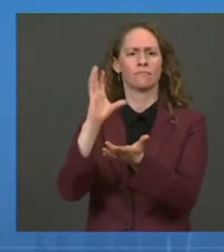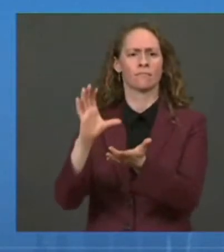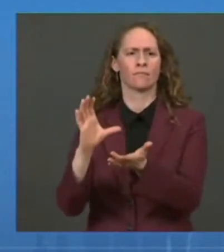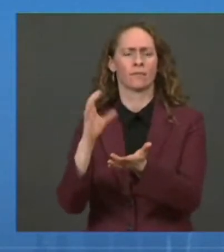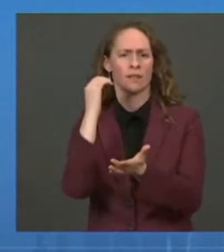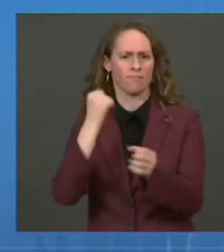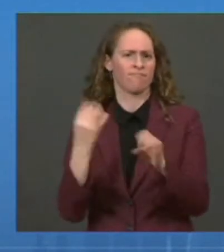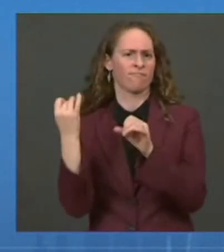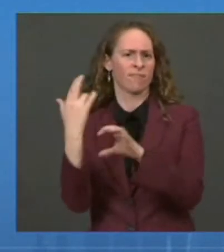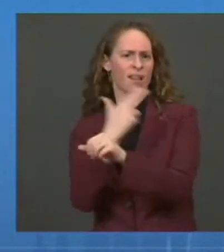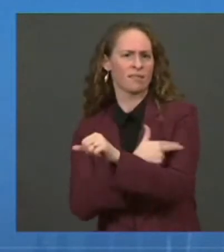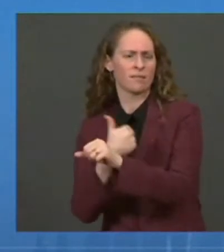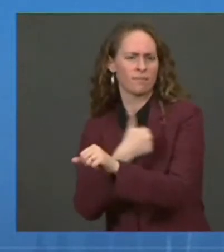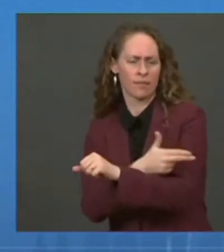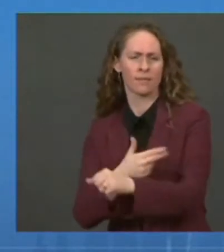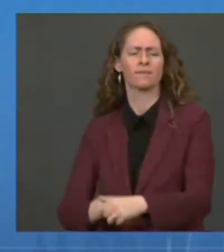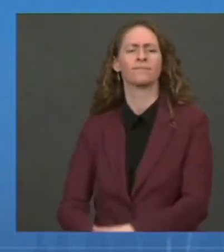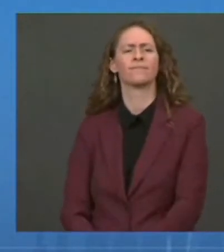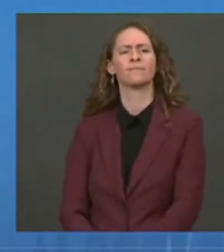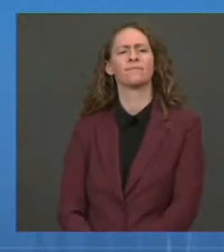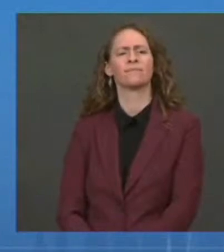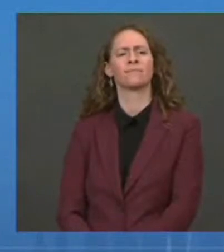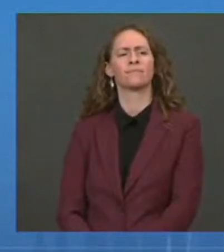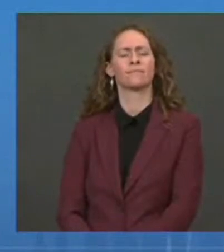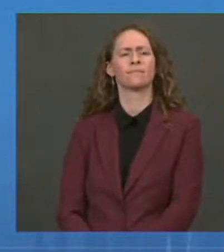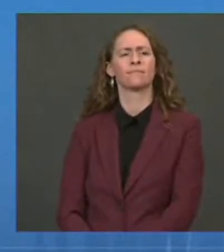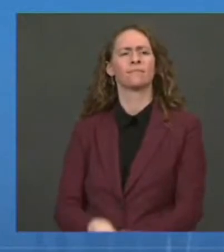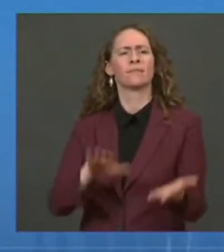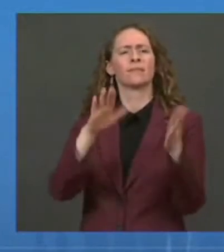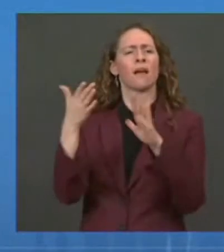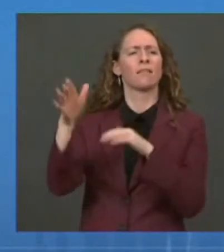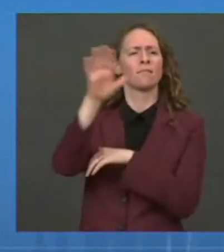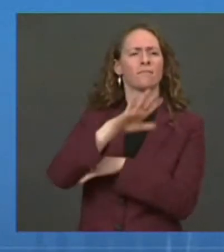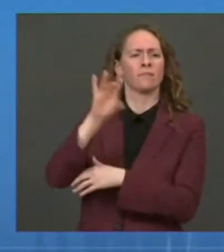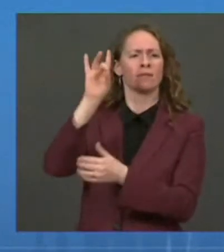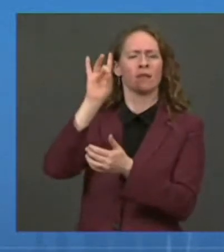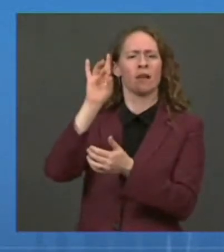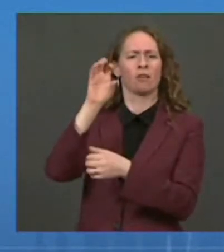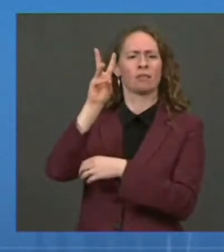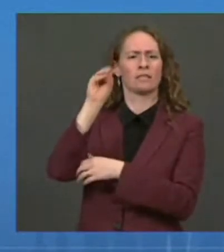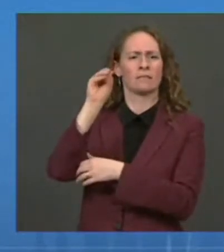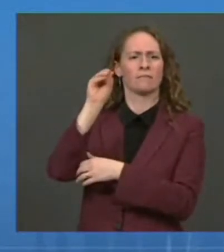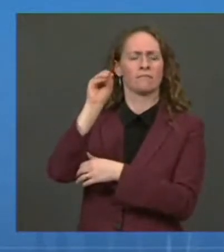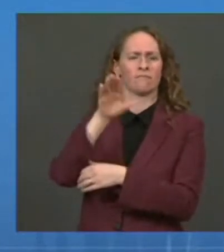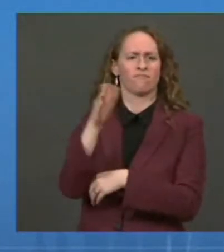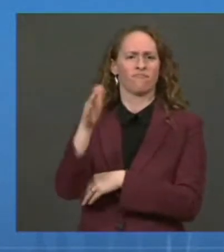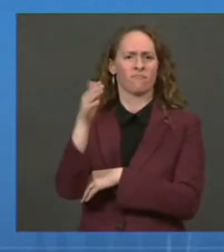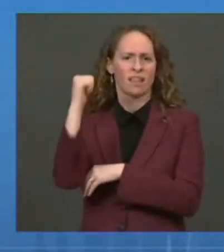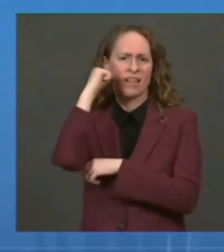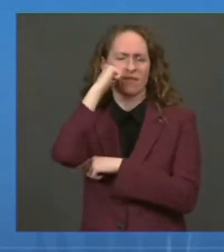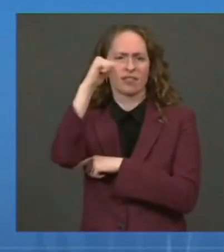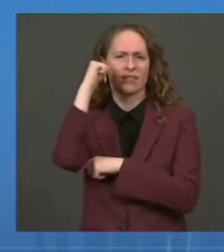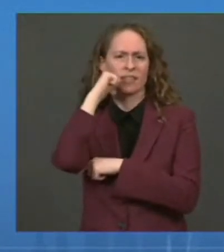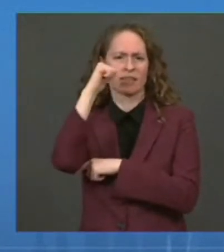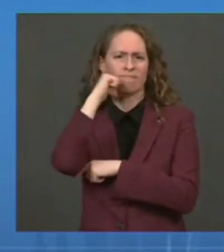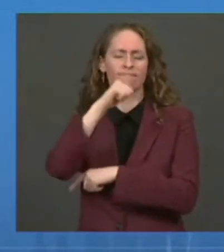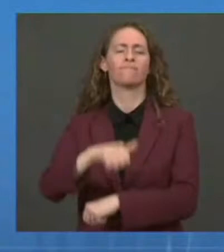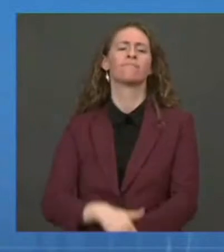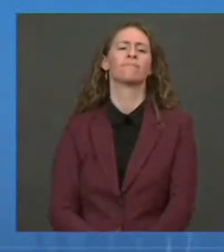THE SEVEN-DAY ARCHING OF HOSPITAL ADMISSIONS IS 6300 PER